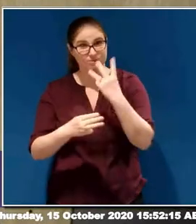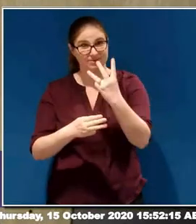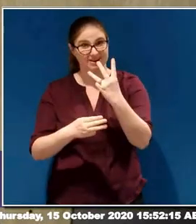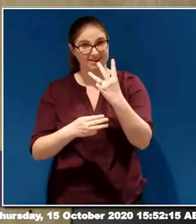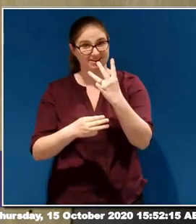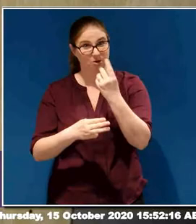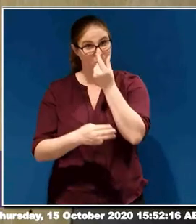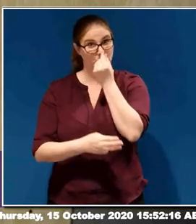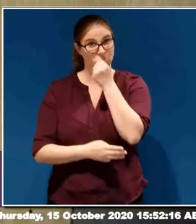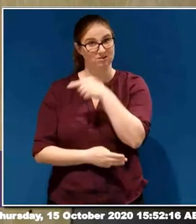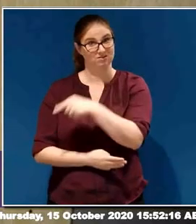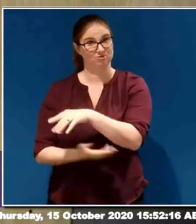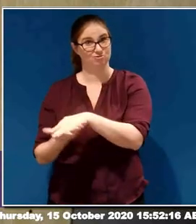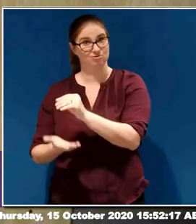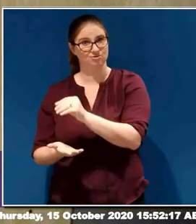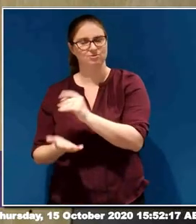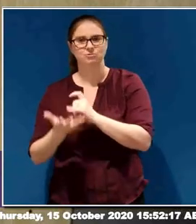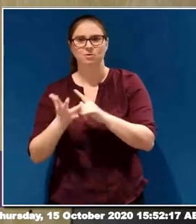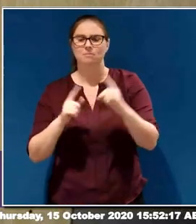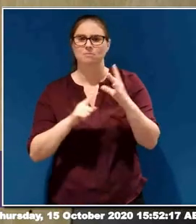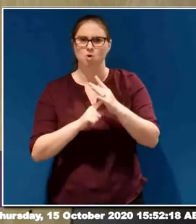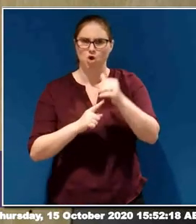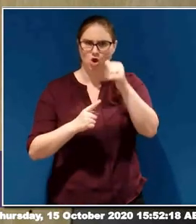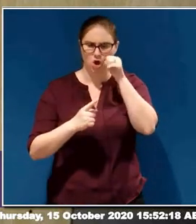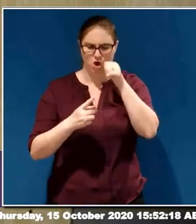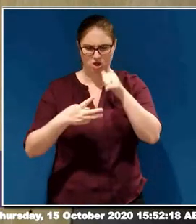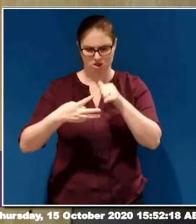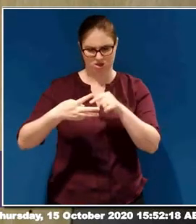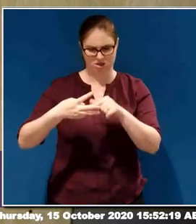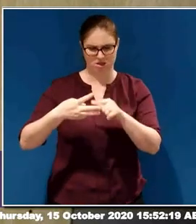really then see who is most affected.